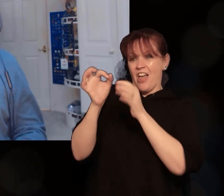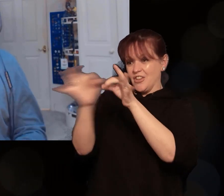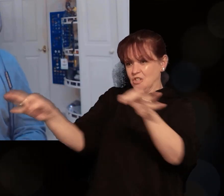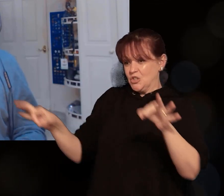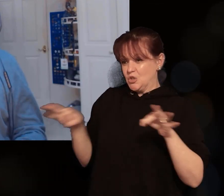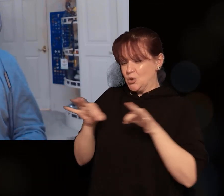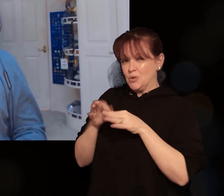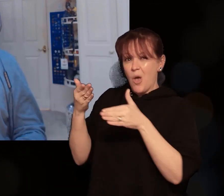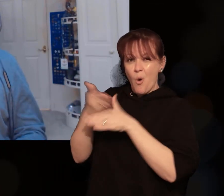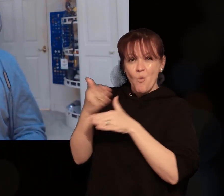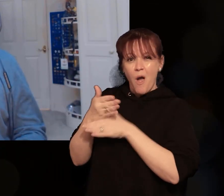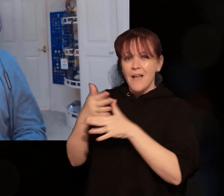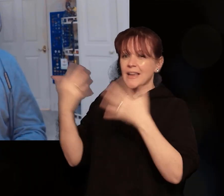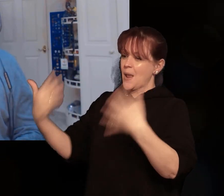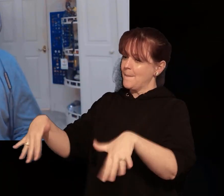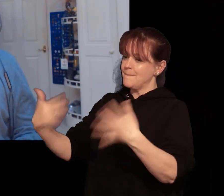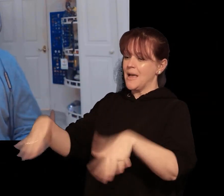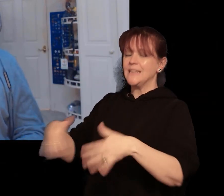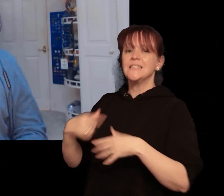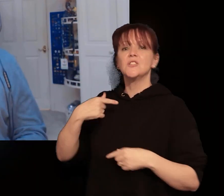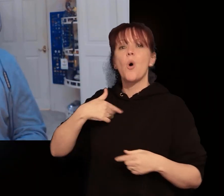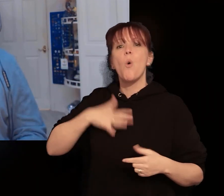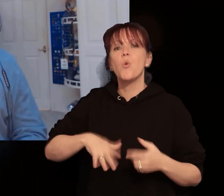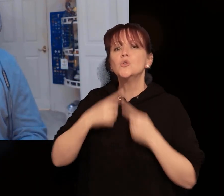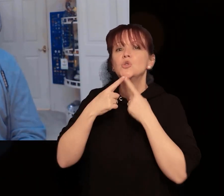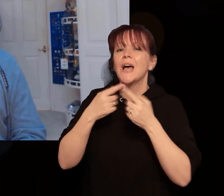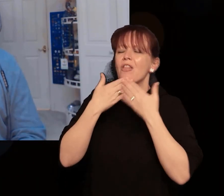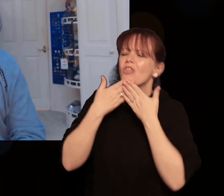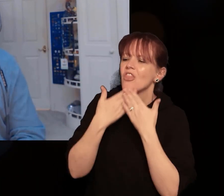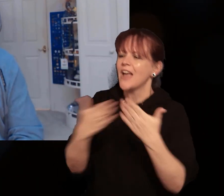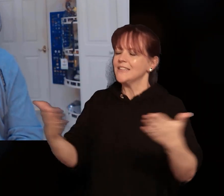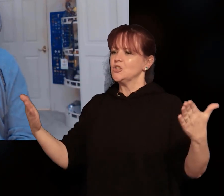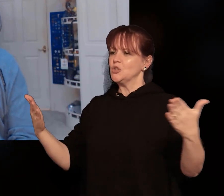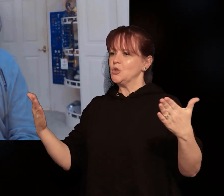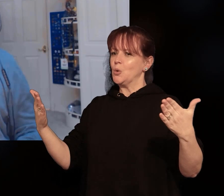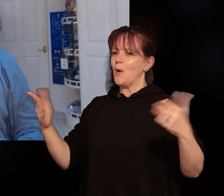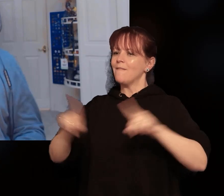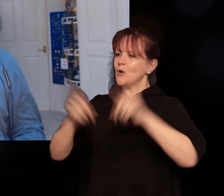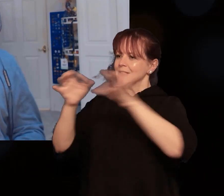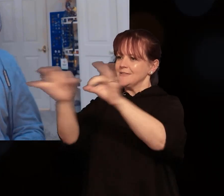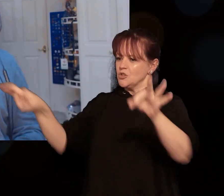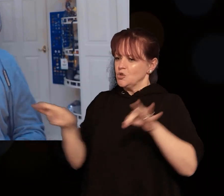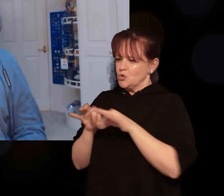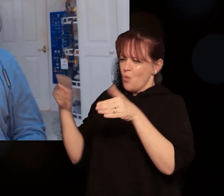So firstly, my heartfelt thanks go out to everyone else out there in the accessibility space